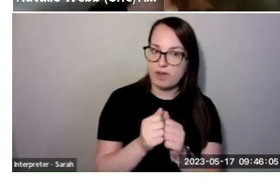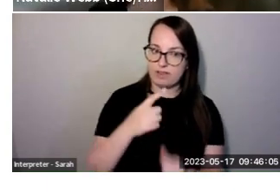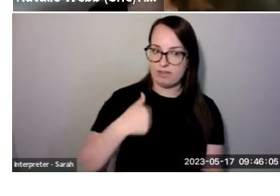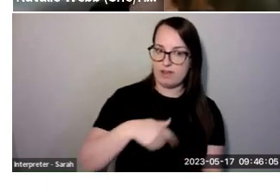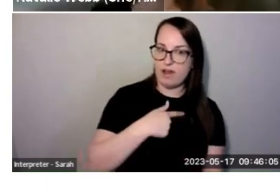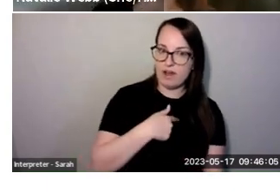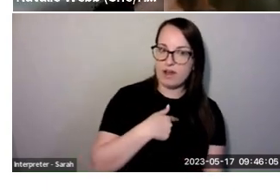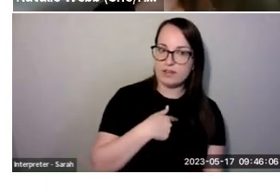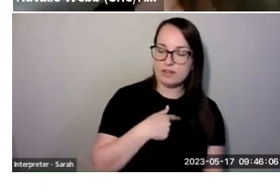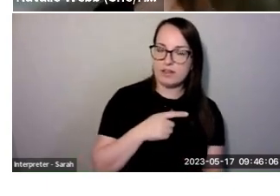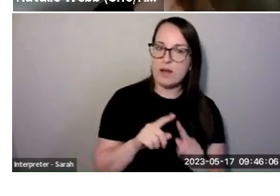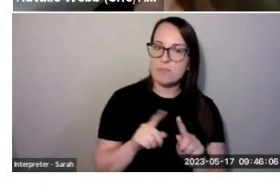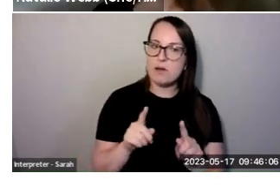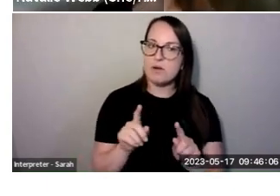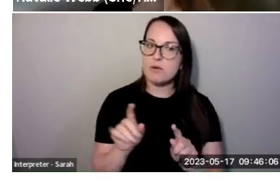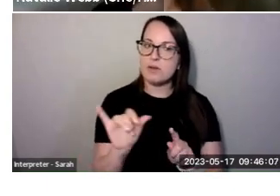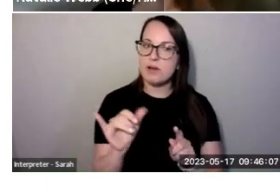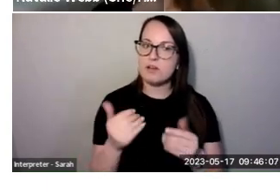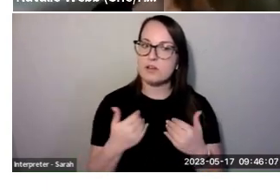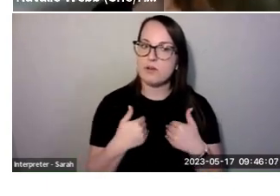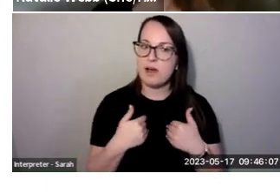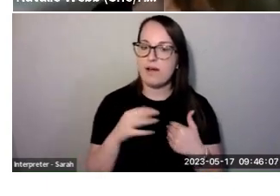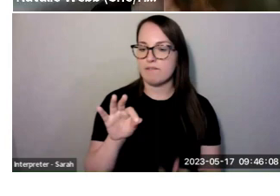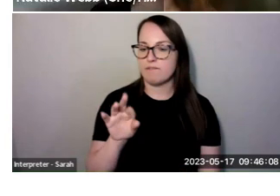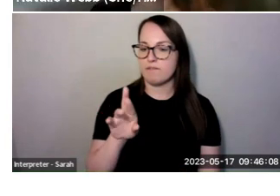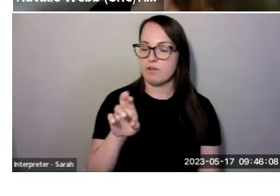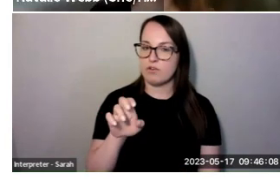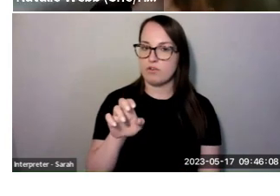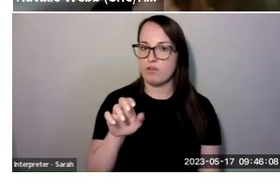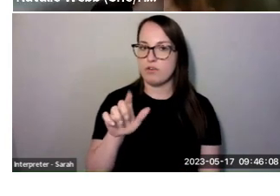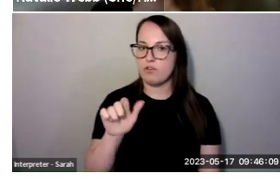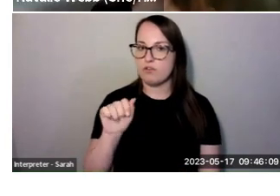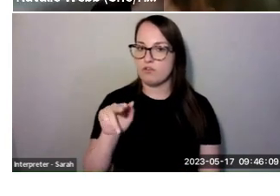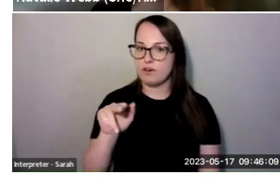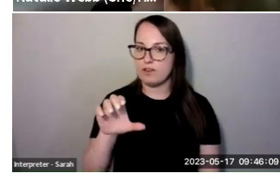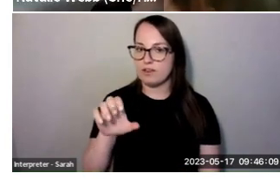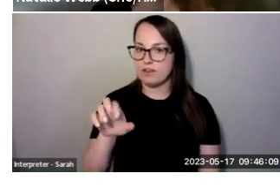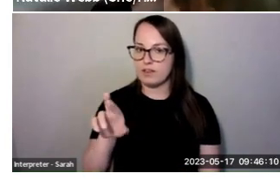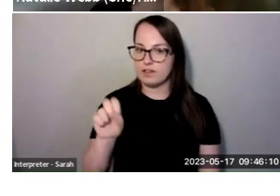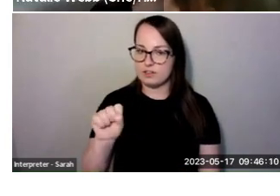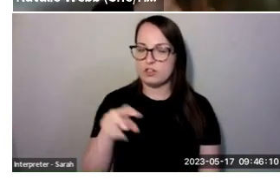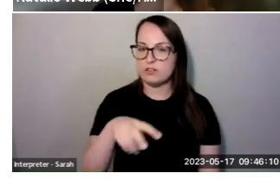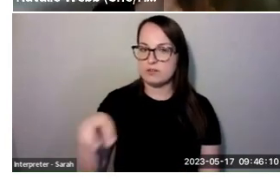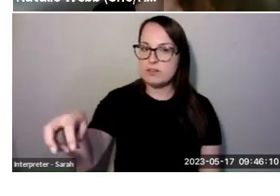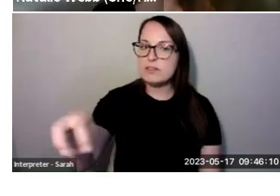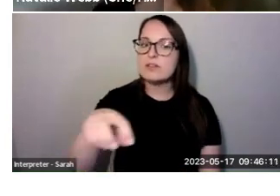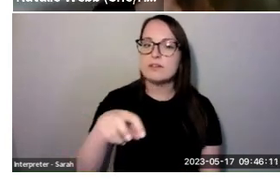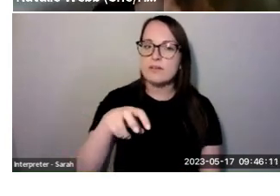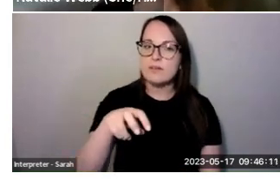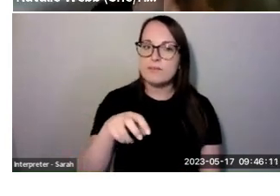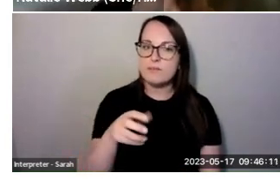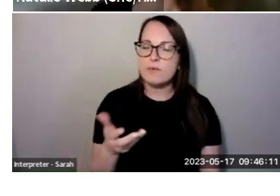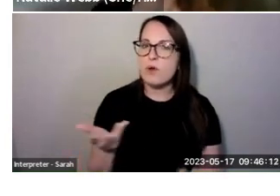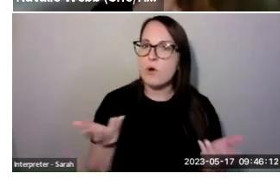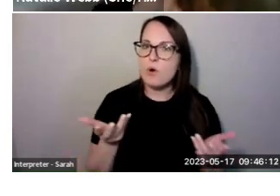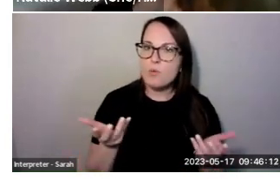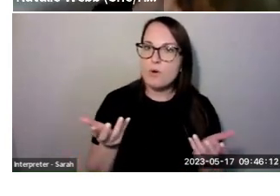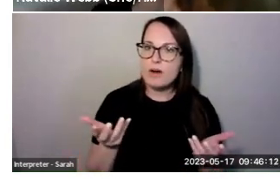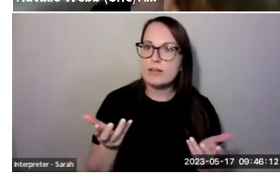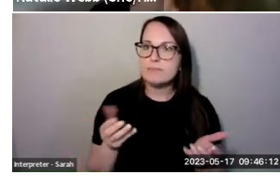working with us on the access provider side, but there are a lot of freelancers and things like that in these spaces.